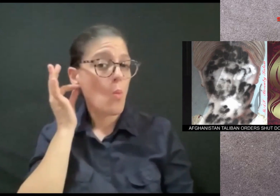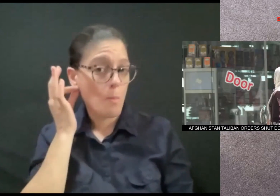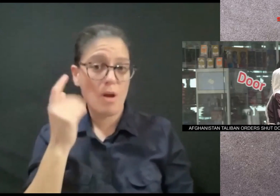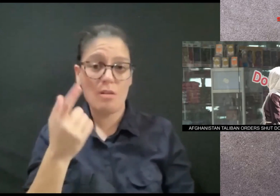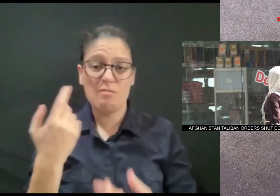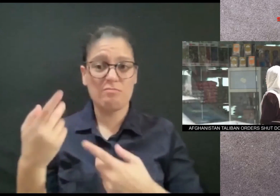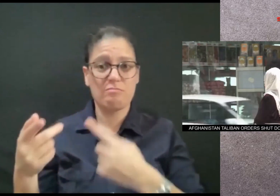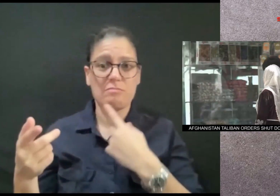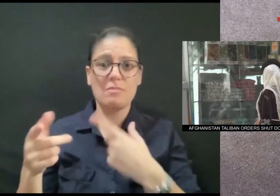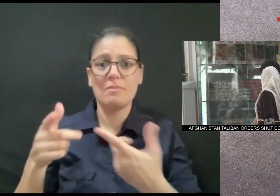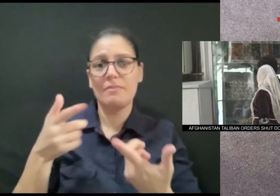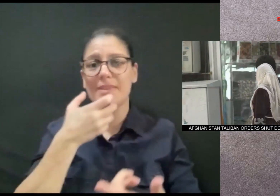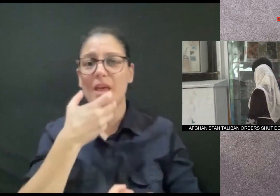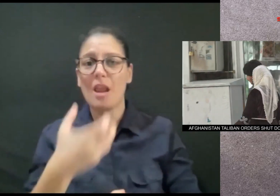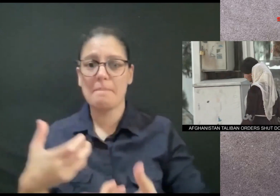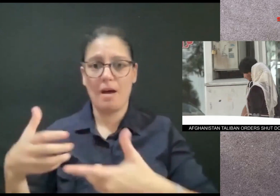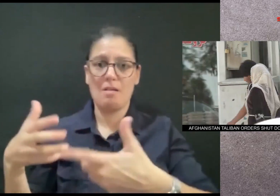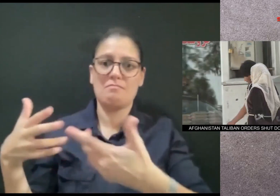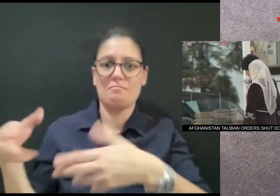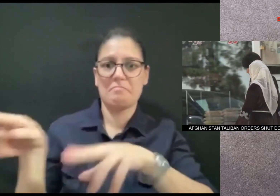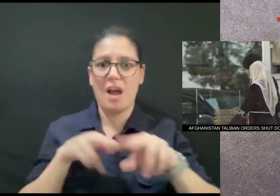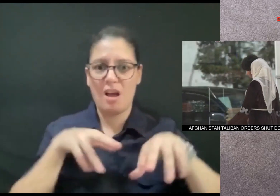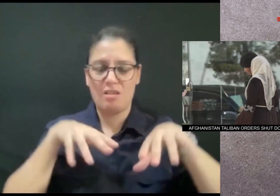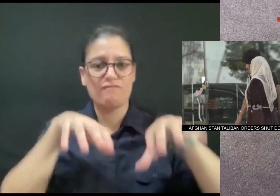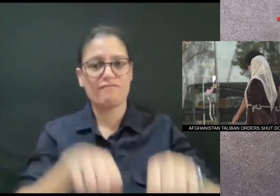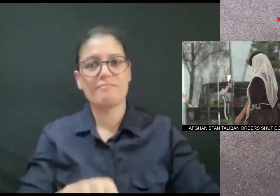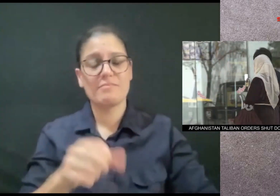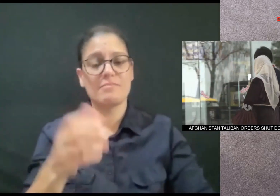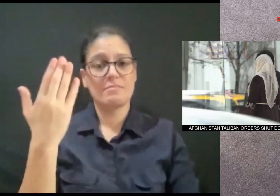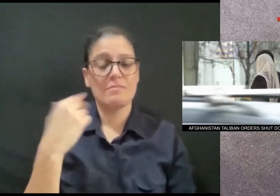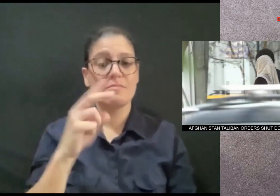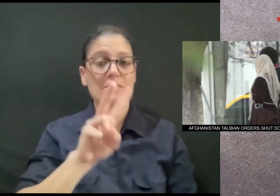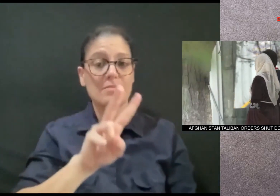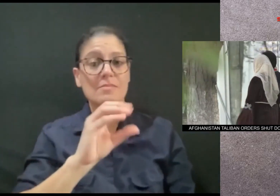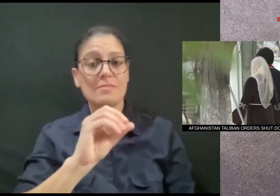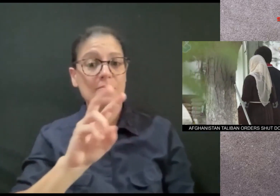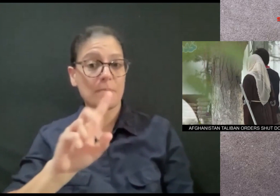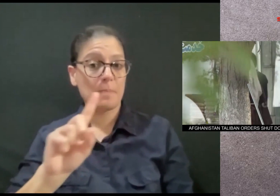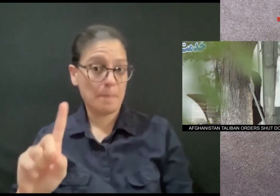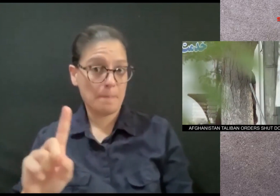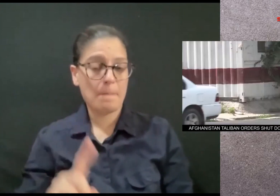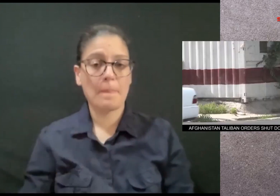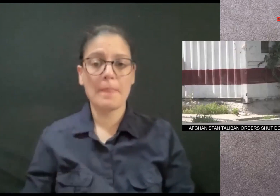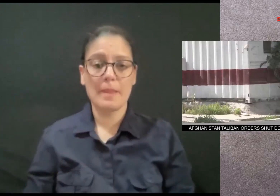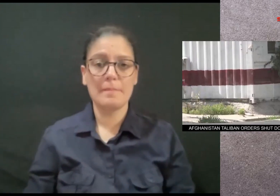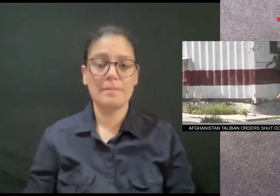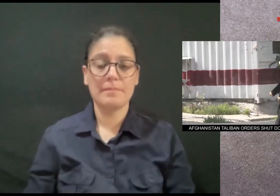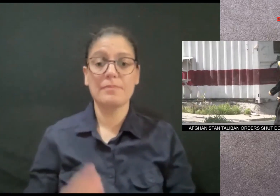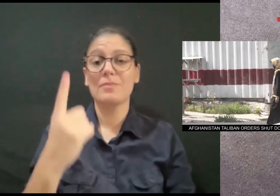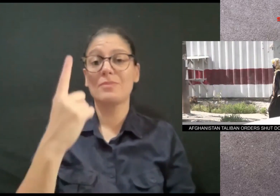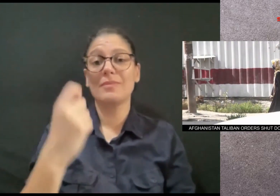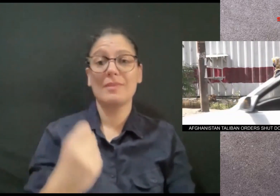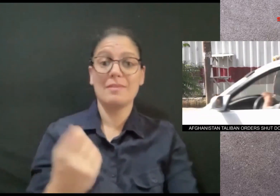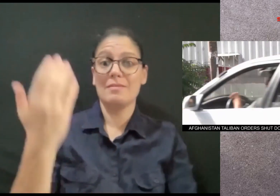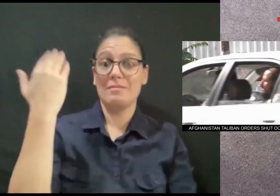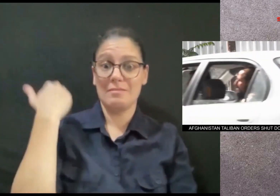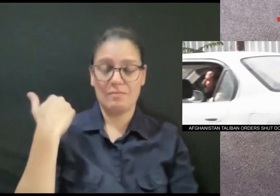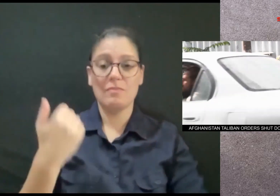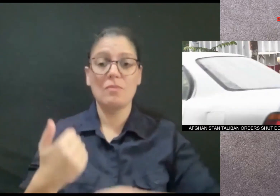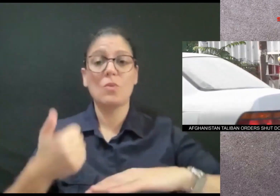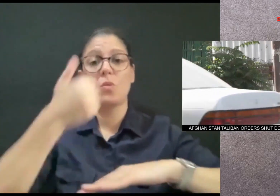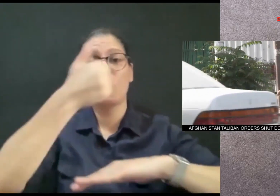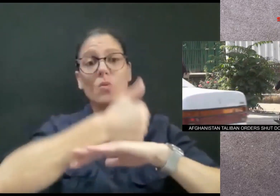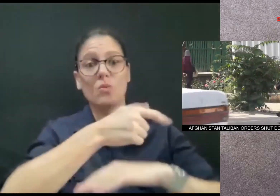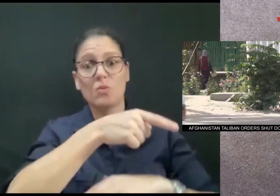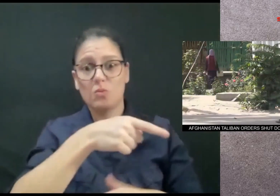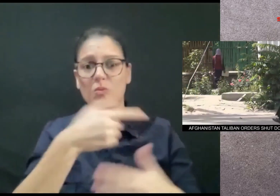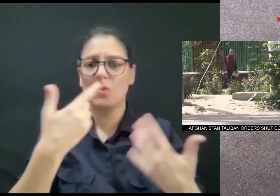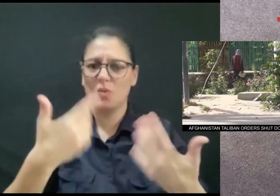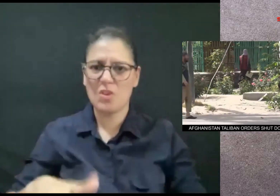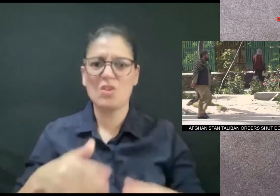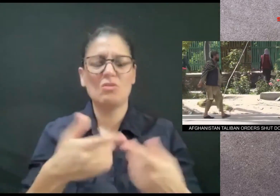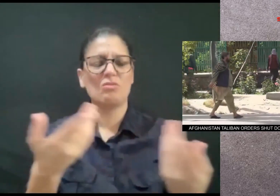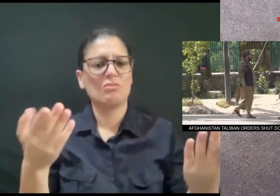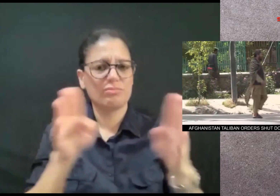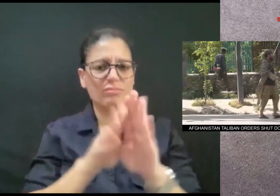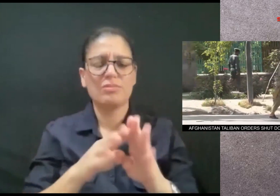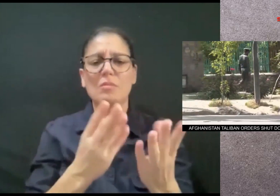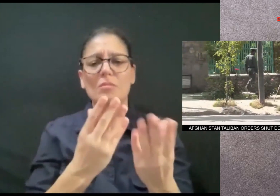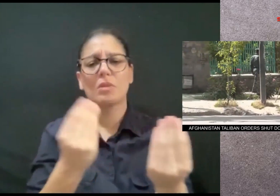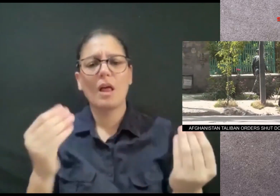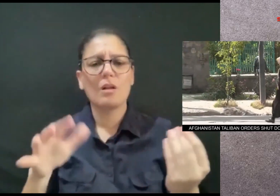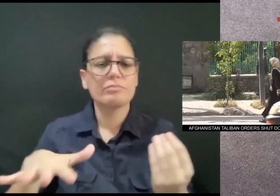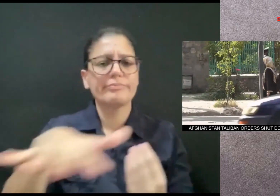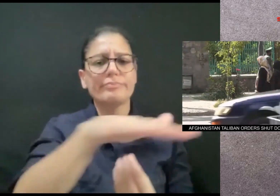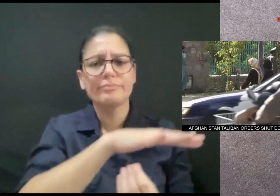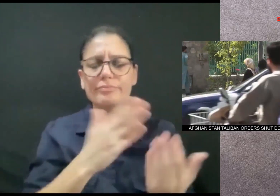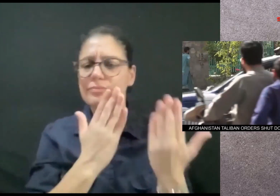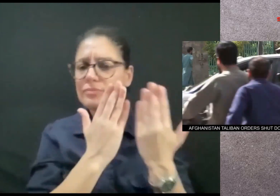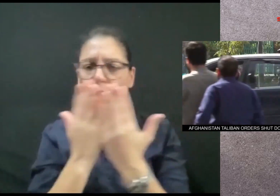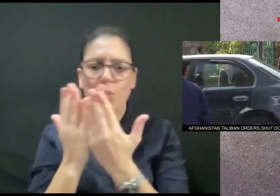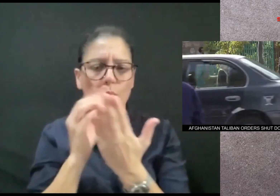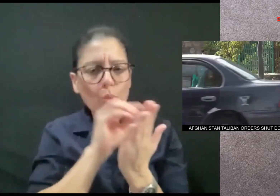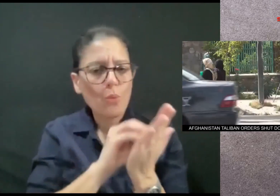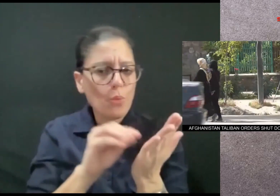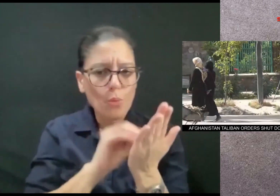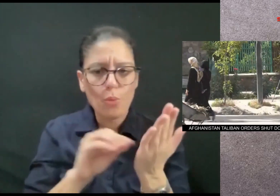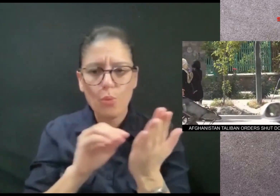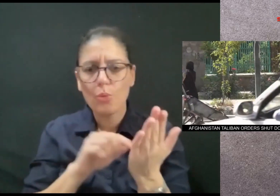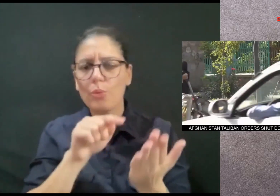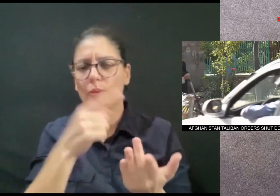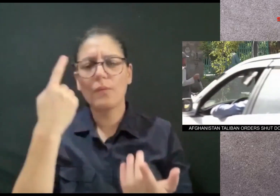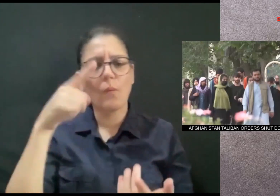in 2021 last year authorities closed most girls high schools and barred women from universities